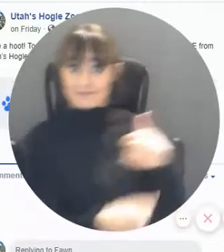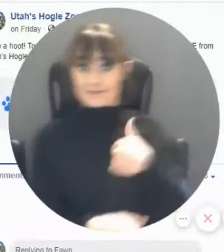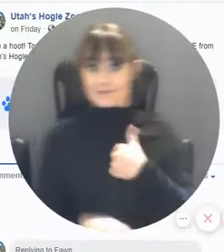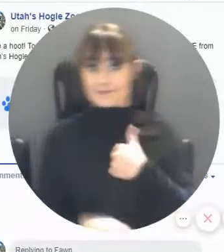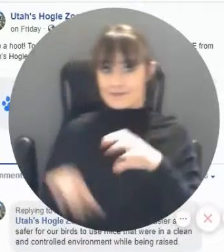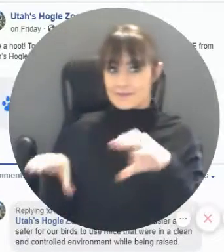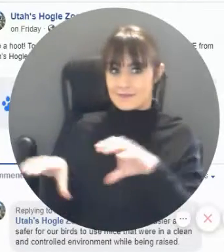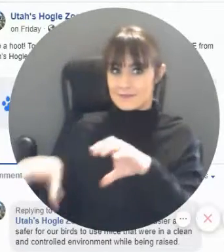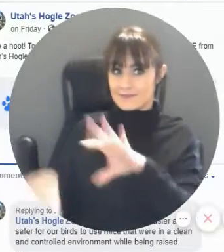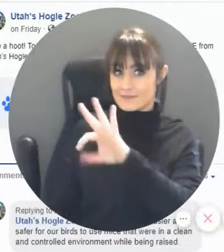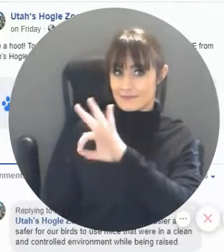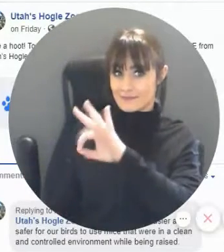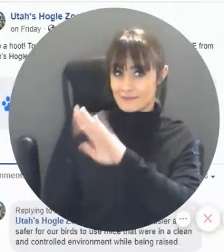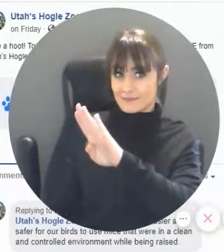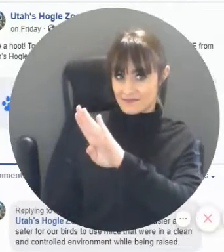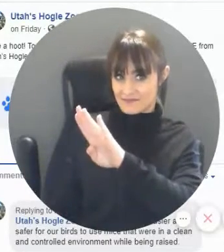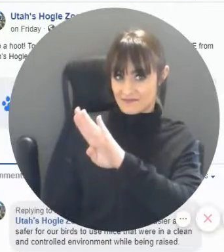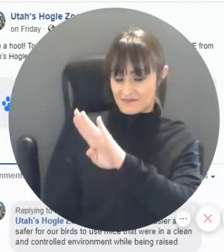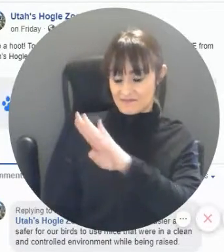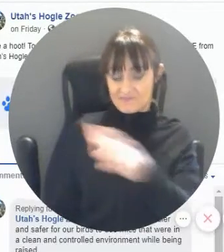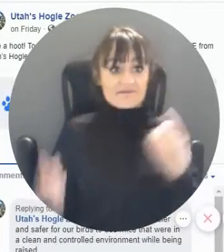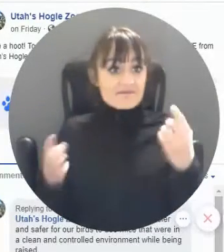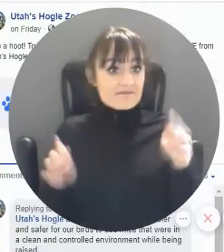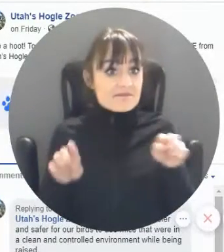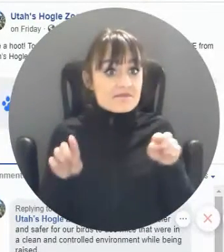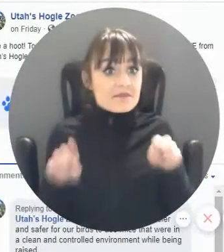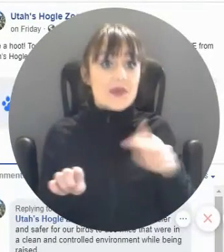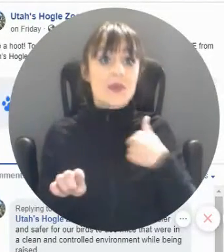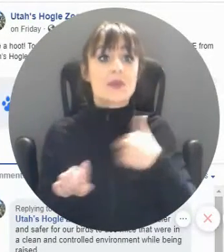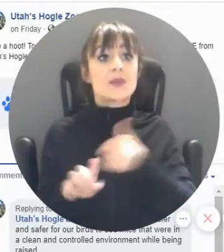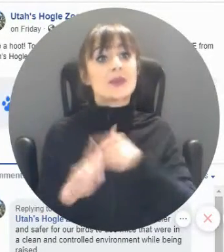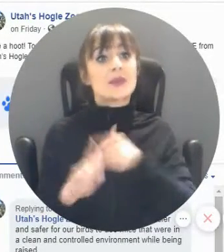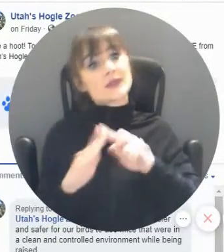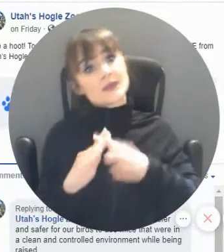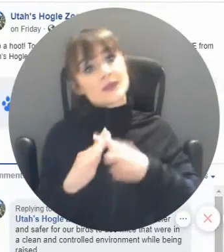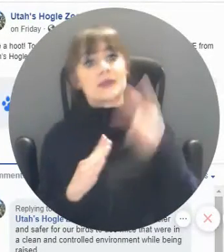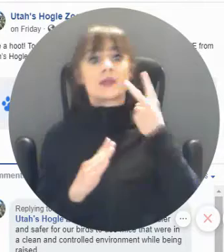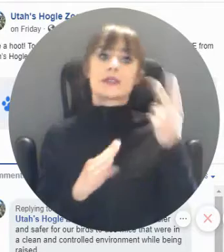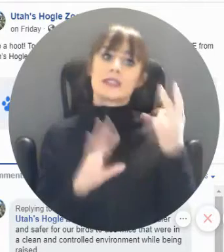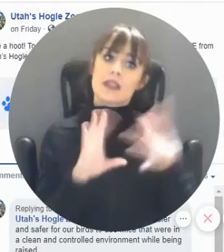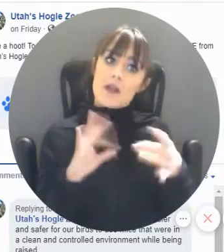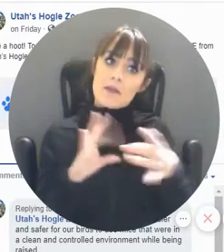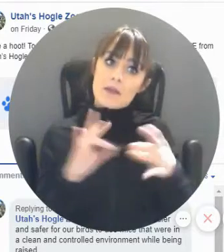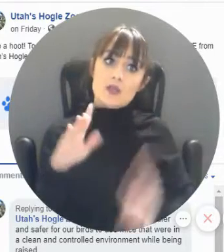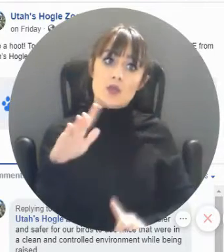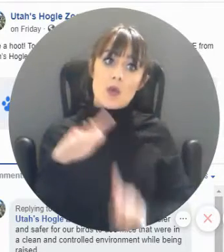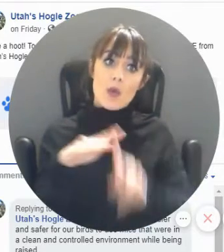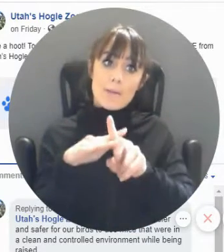So, as we get started and as I see some comments roll in- please do comment, limber up those fingers